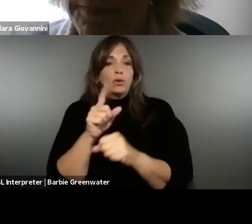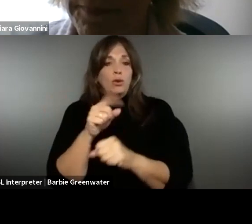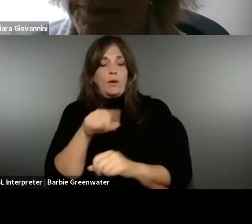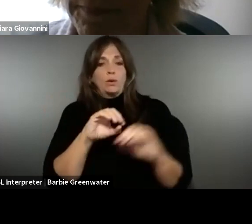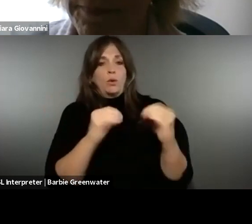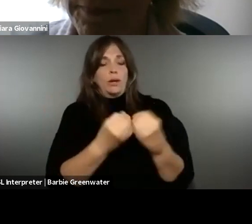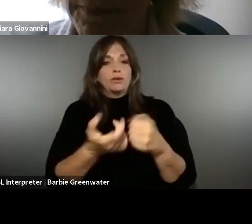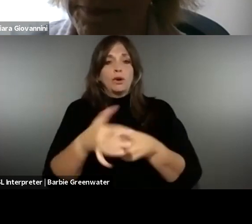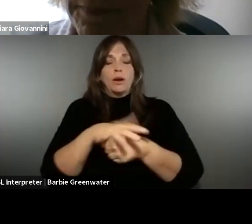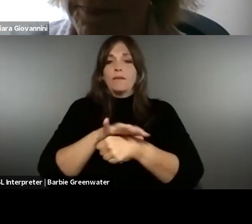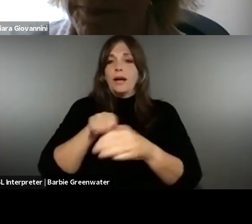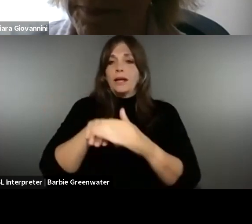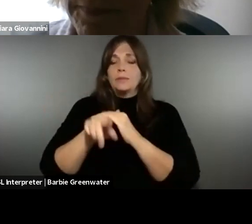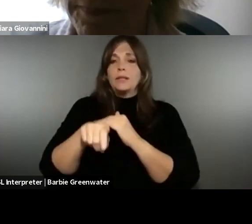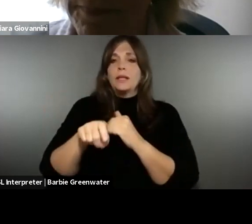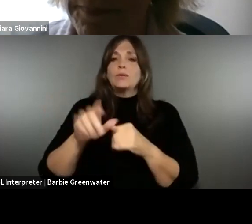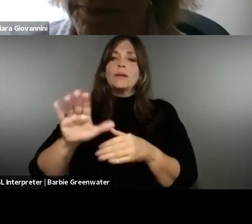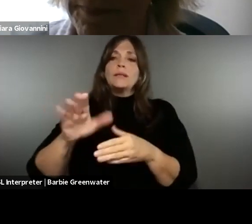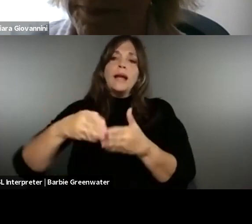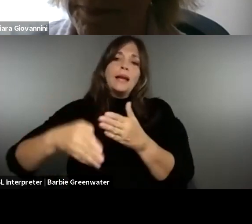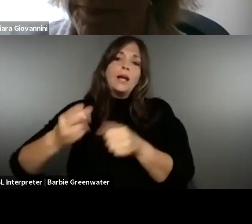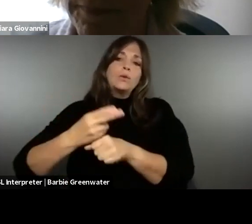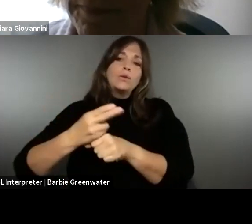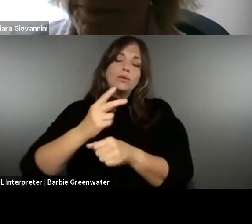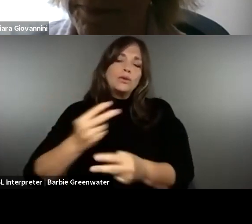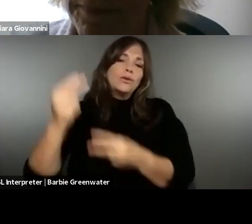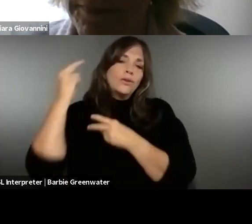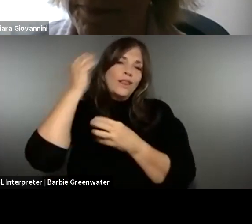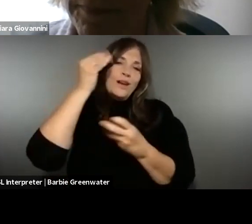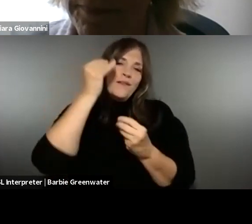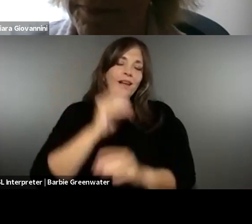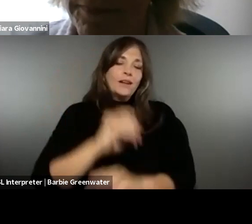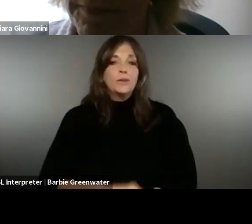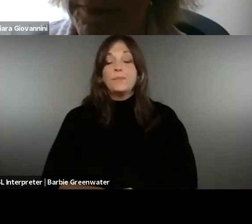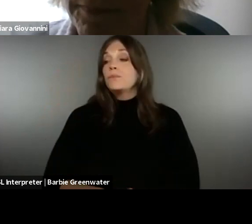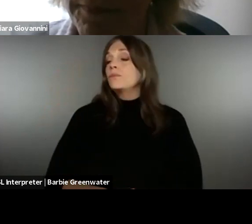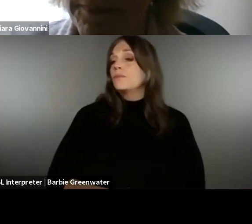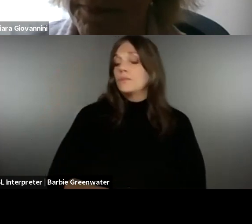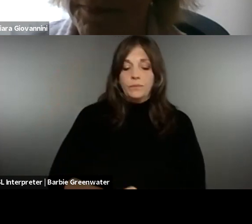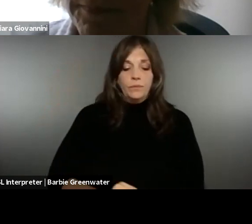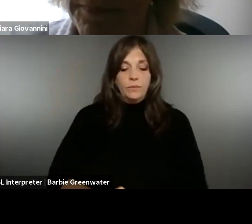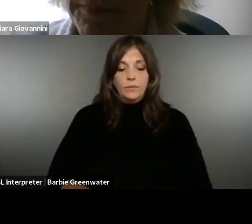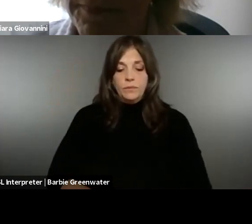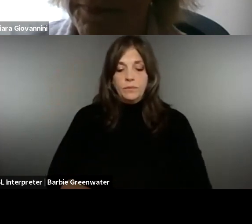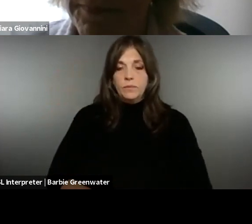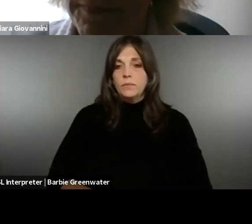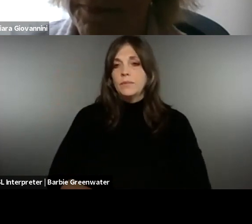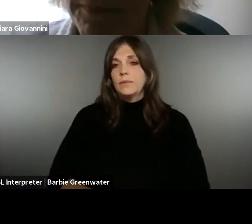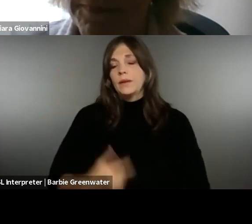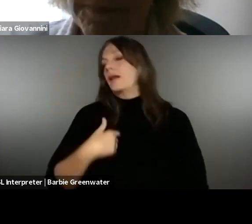products and services provided are also cover ing accessibility needs? What's the end user